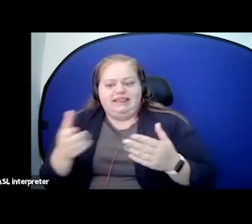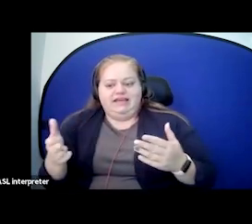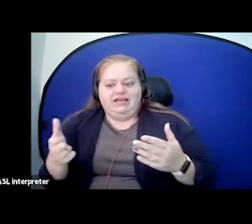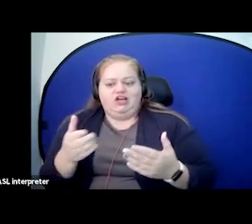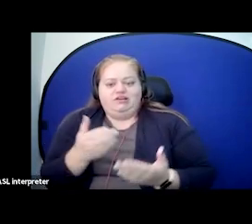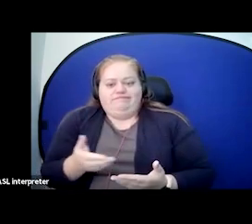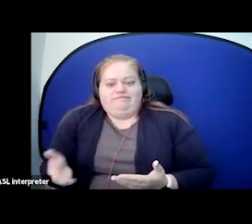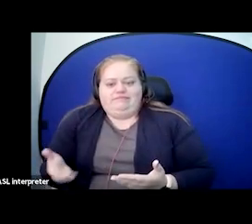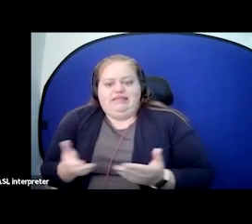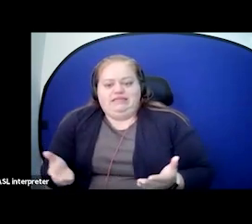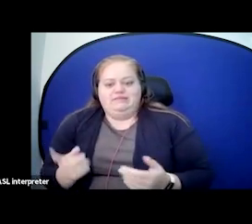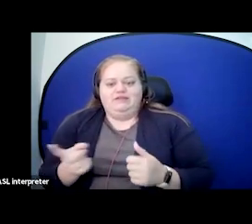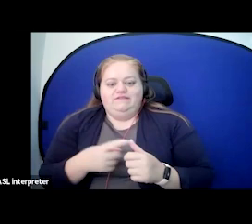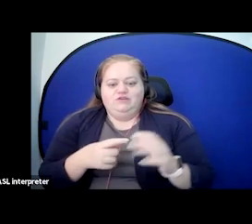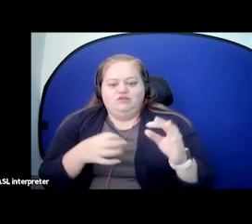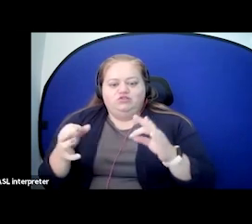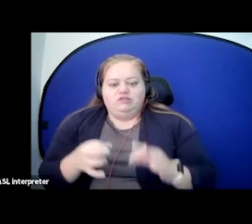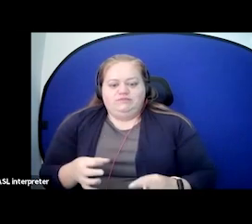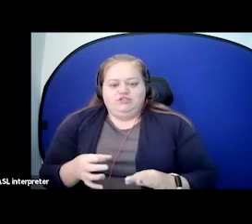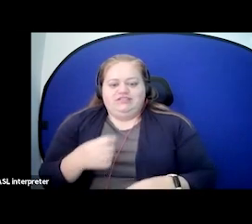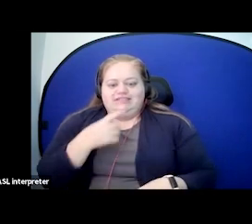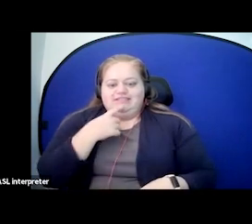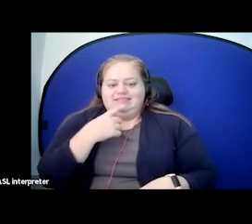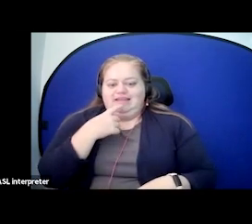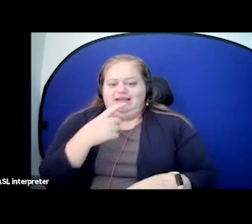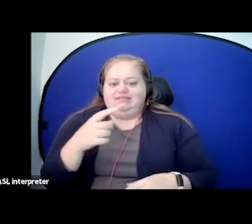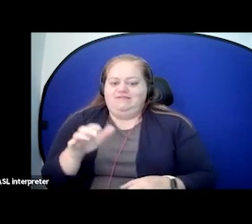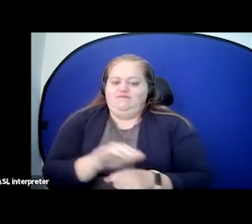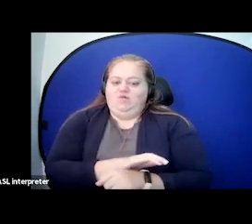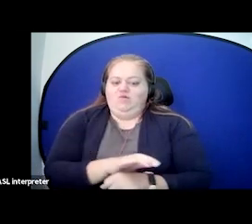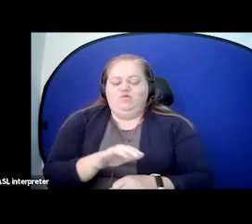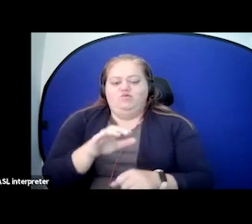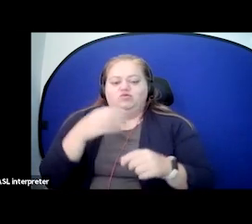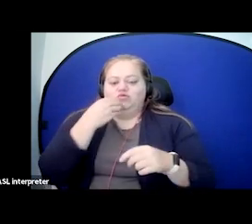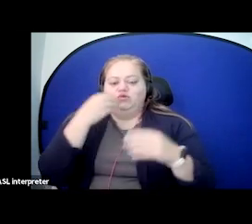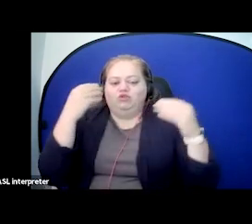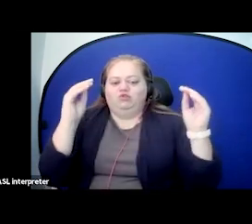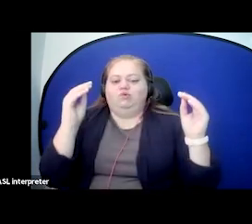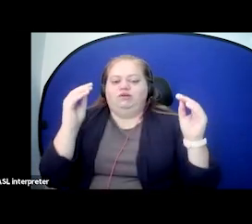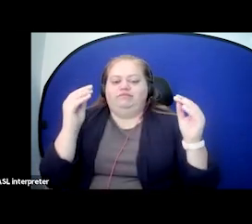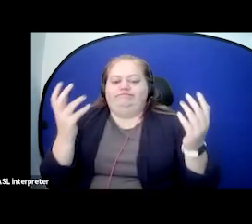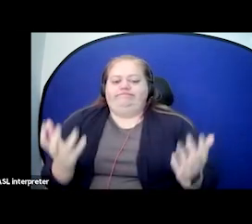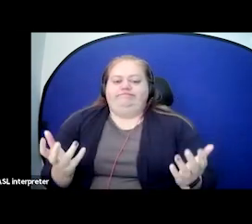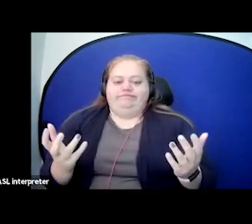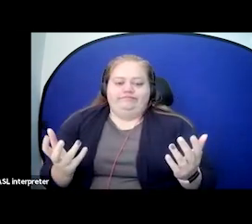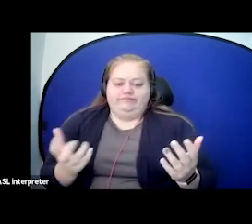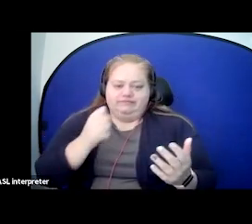But this first description is too general. So I guess that would be one issue here.